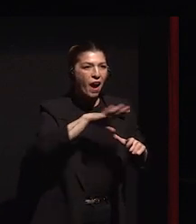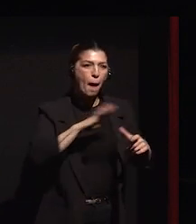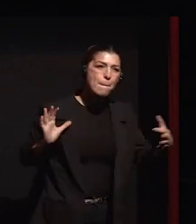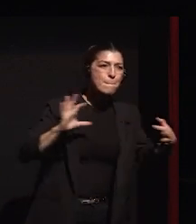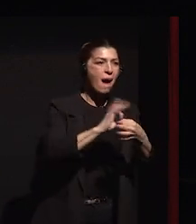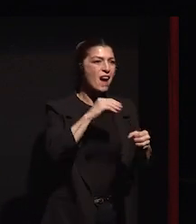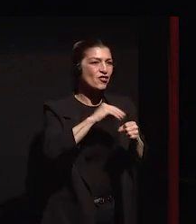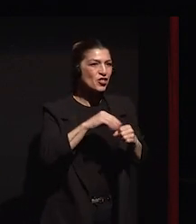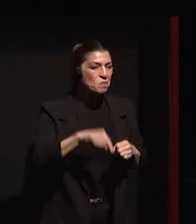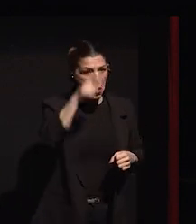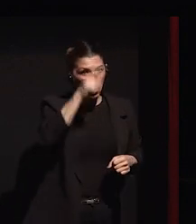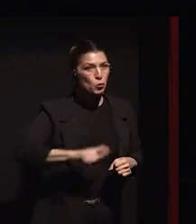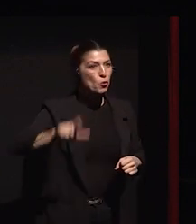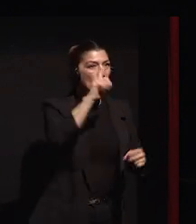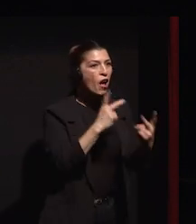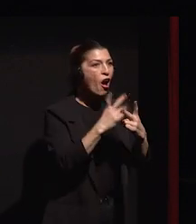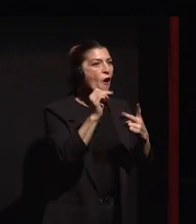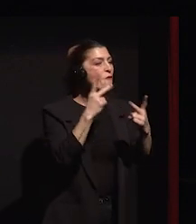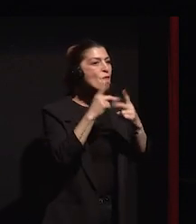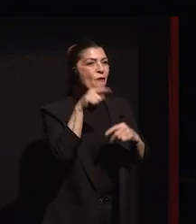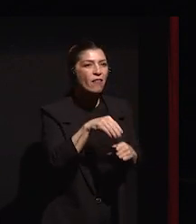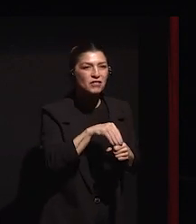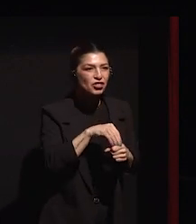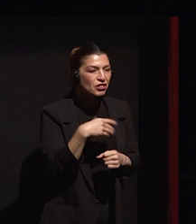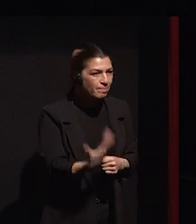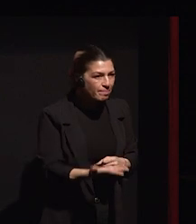WOW in Harlem, or WOW in Pakistan, or WOW anywhere around the world.